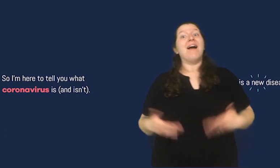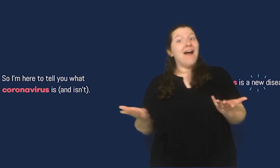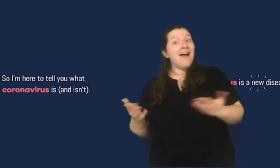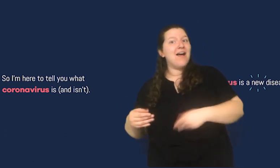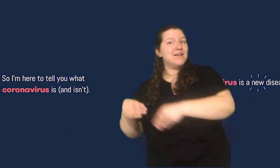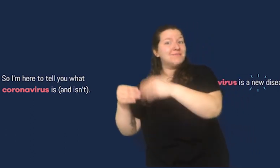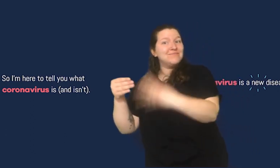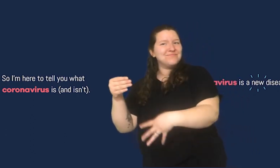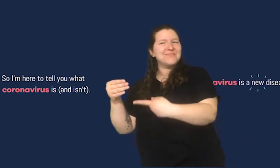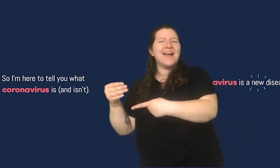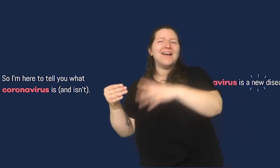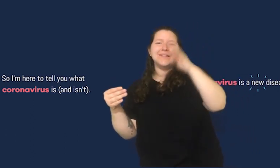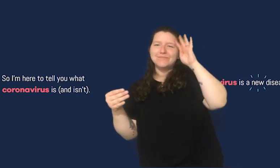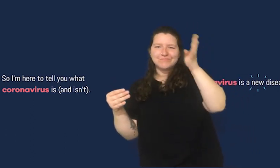and isn't.